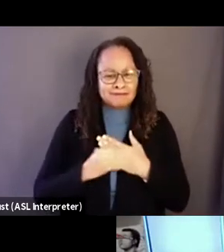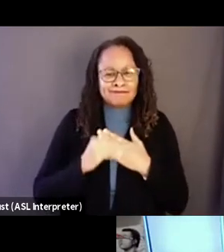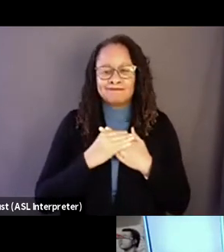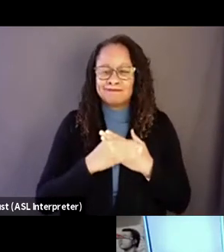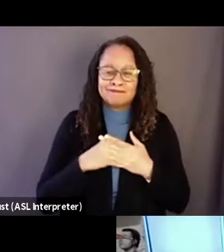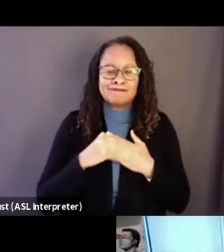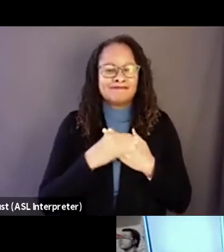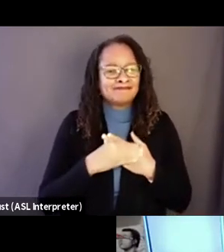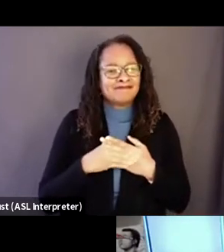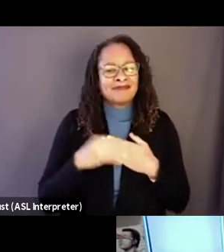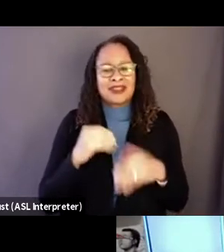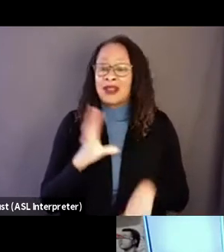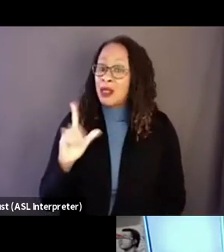And Loira, if you want to jump in.